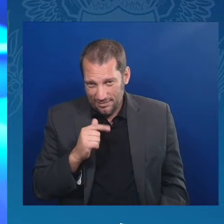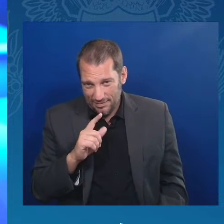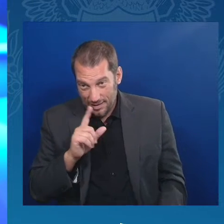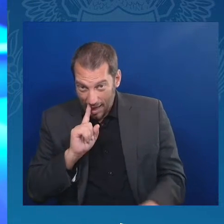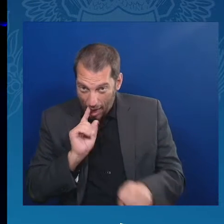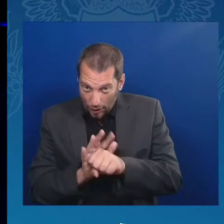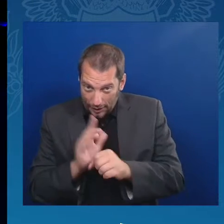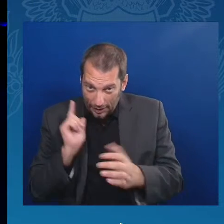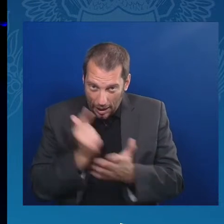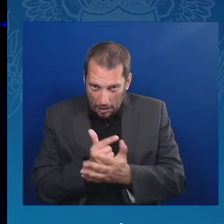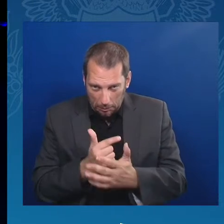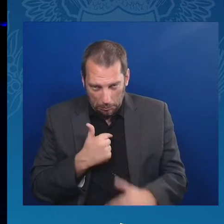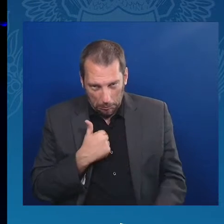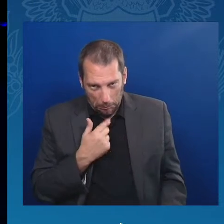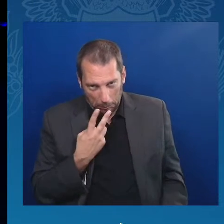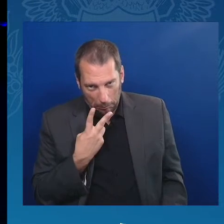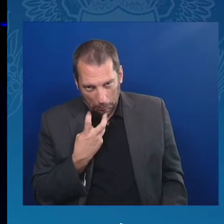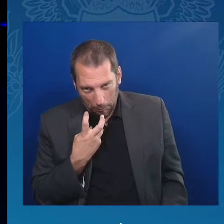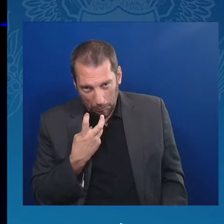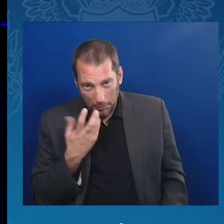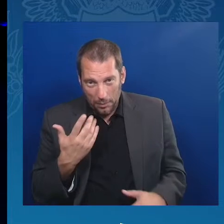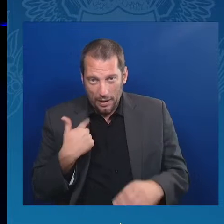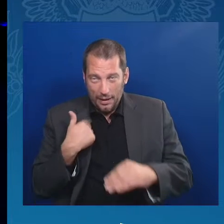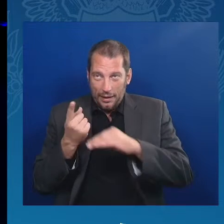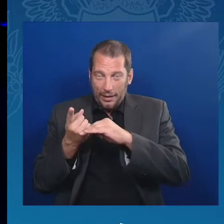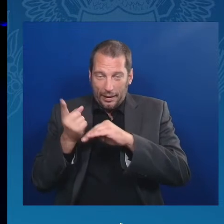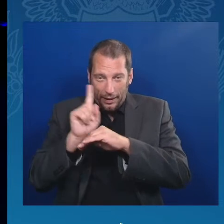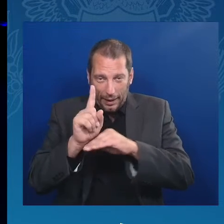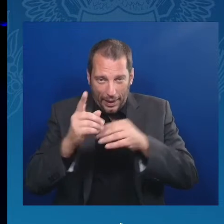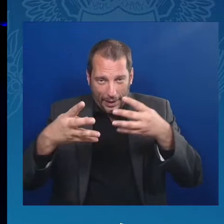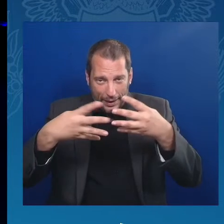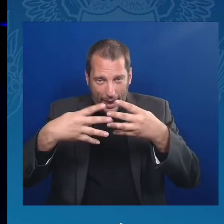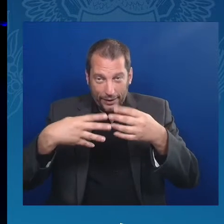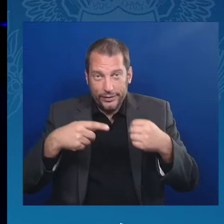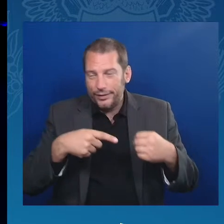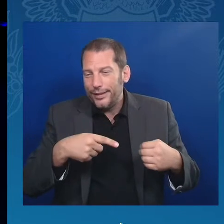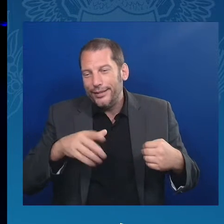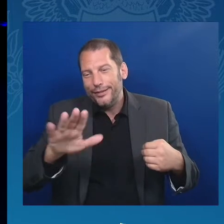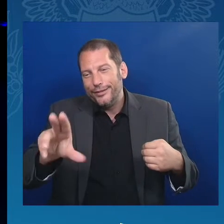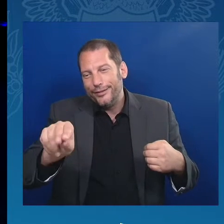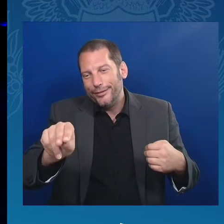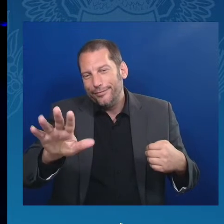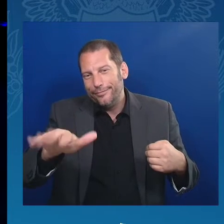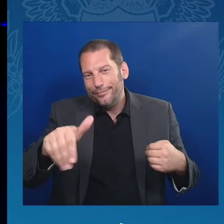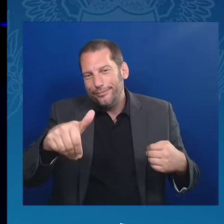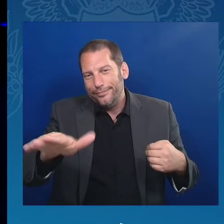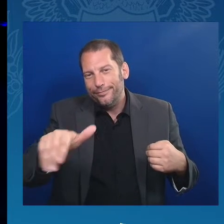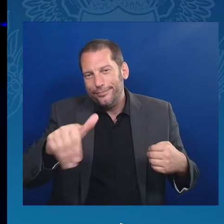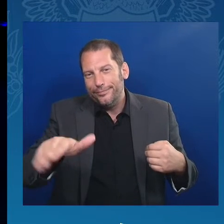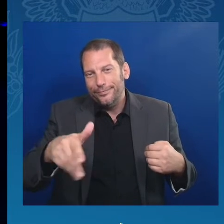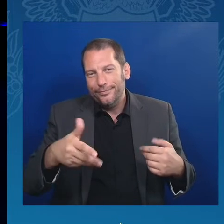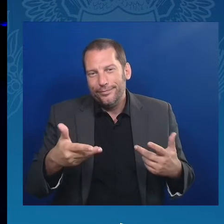Oh, but I only go to Vegas as a Christian because sometimes I try to win my ties.